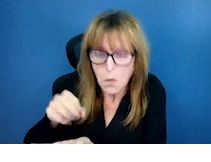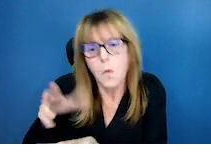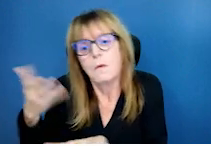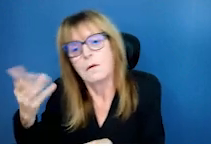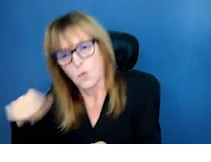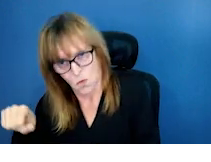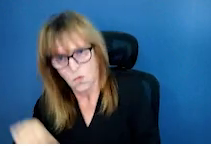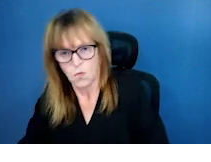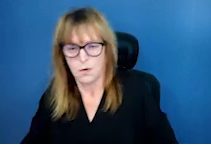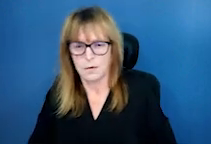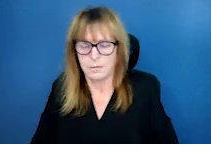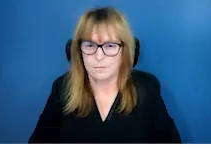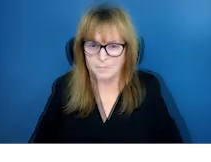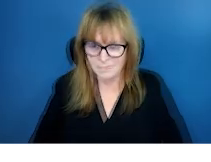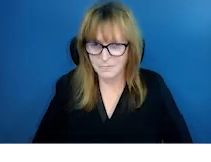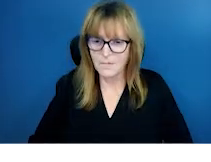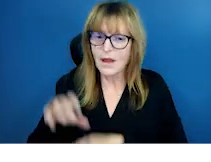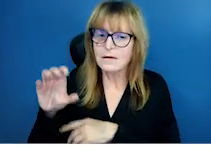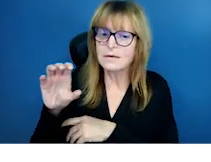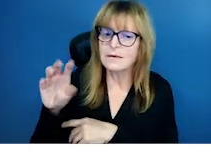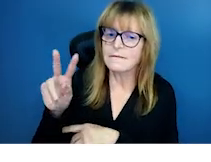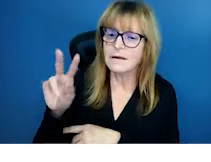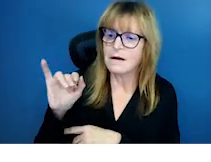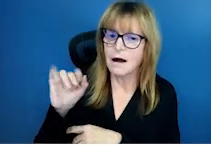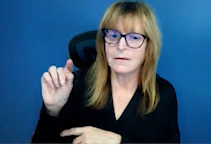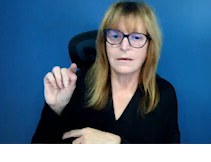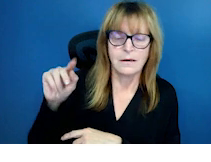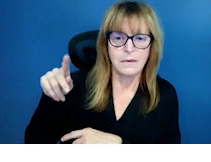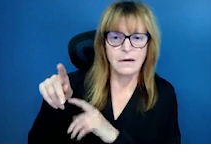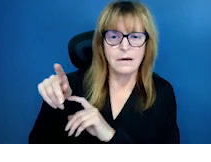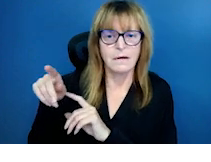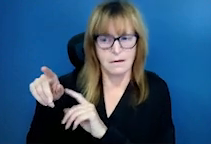The CVITP Organization Identification Number, or COIN, is a unique,